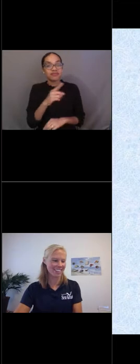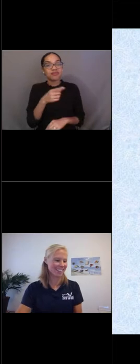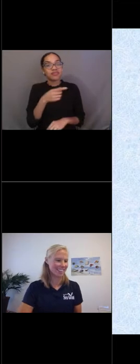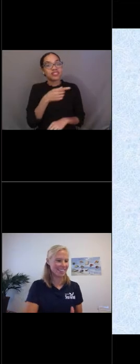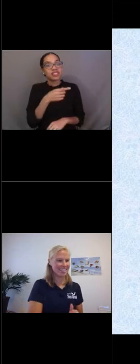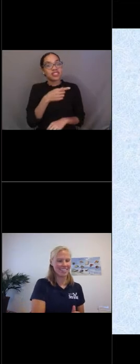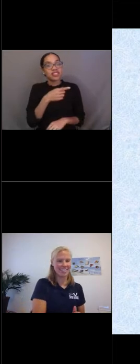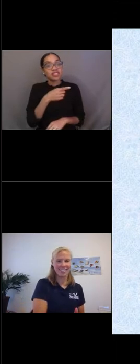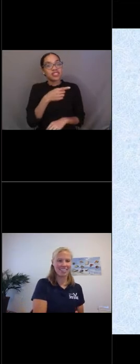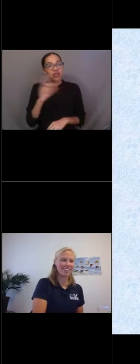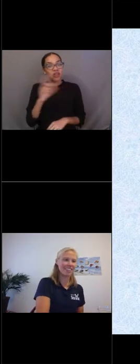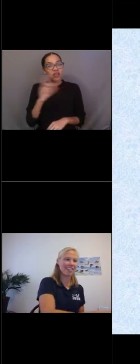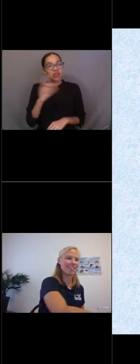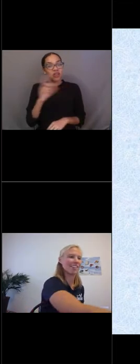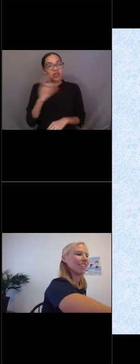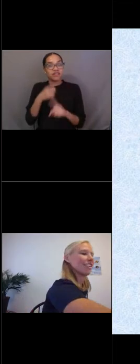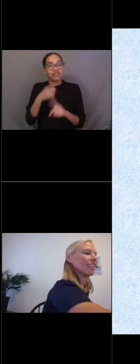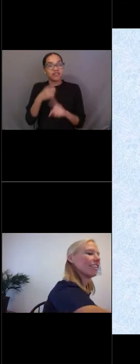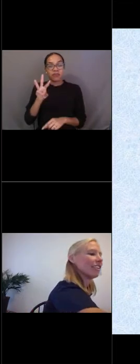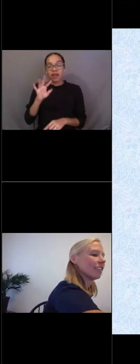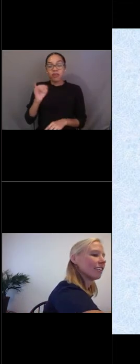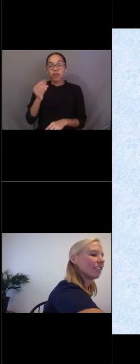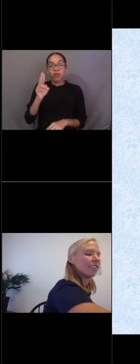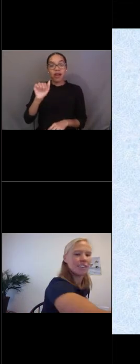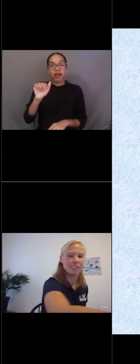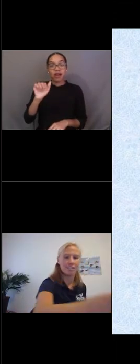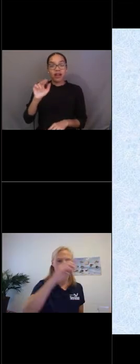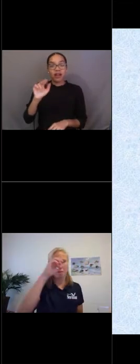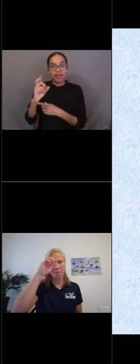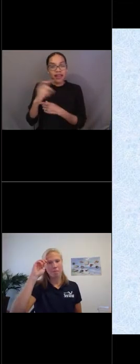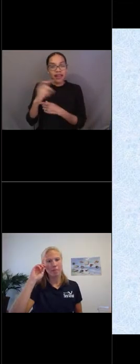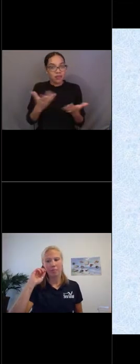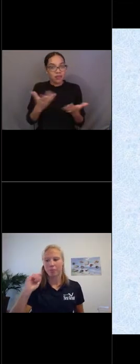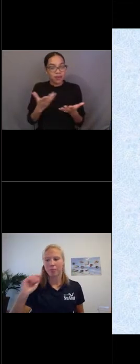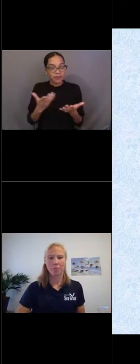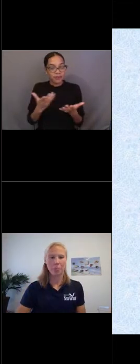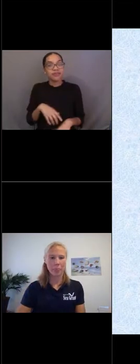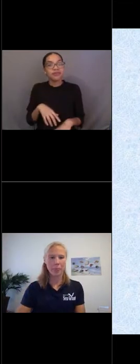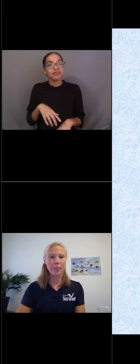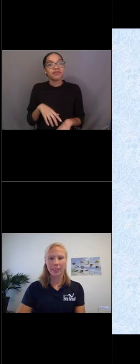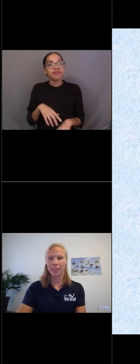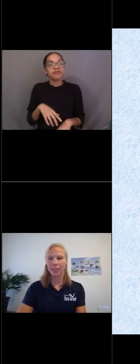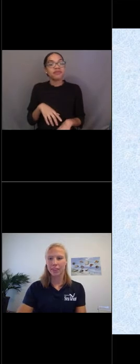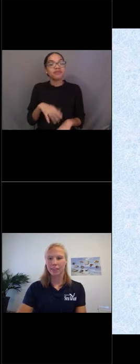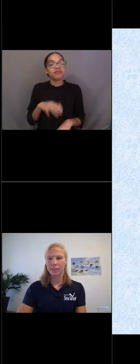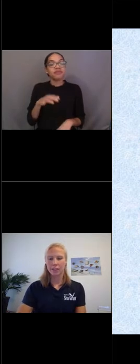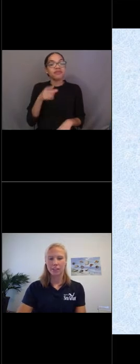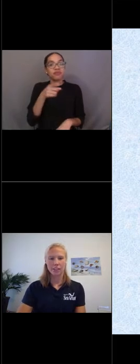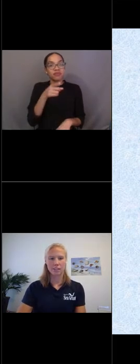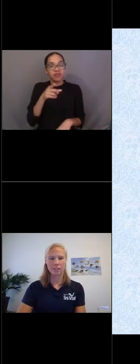a question came in from one that I thought was something I would answer while you're going back. Those oysters are alive.